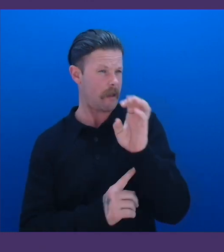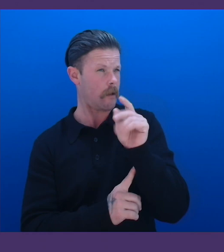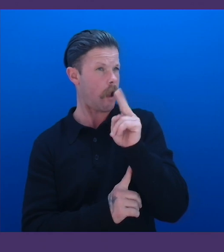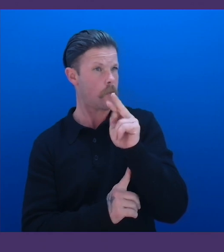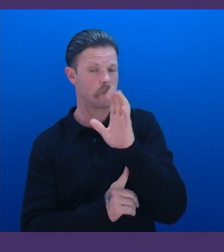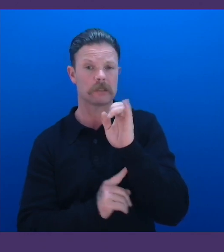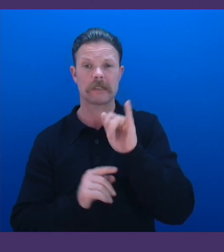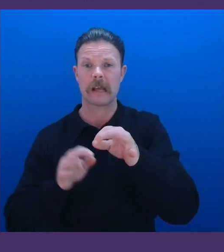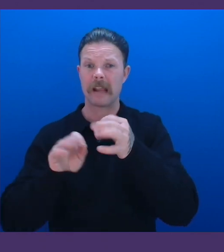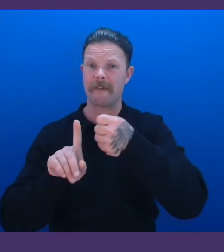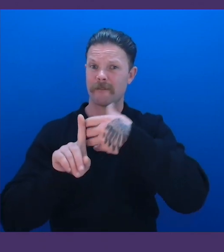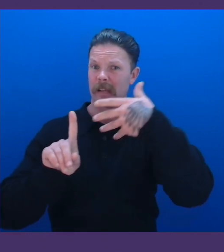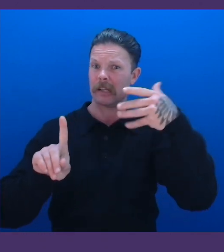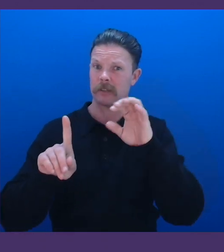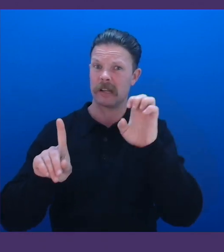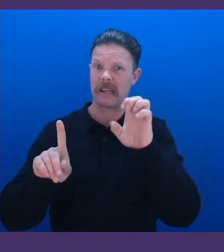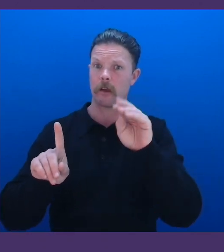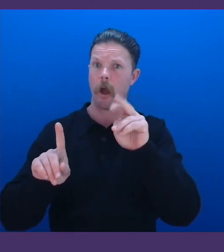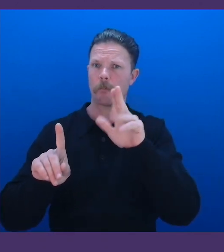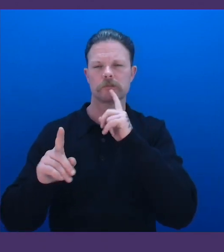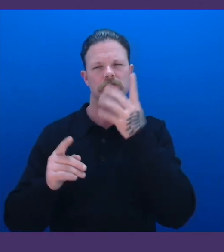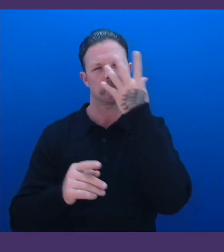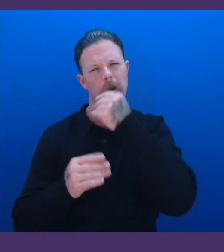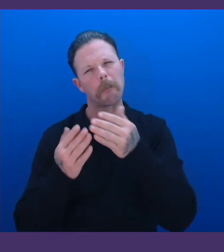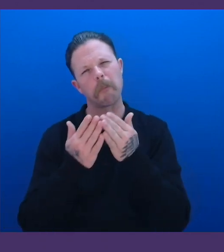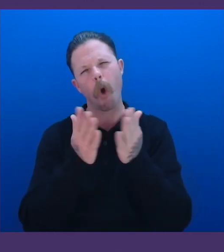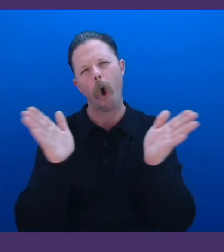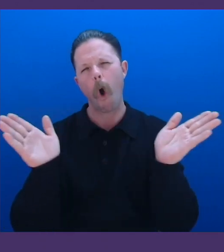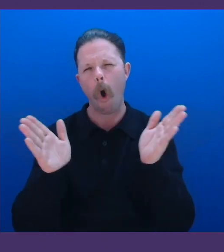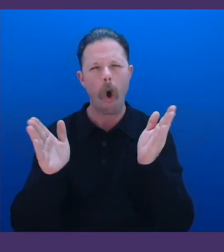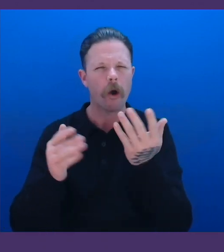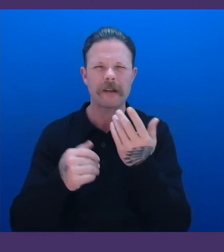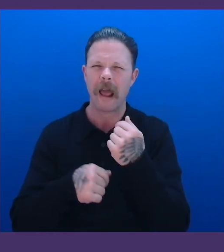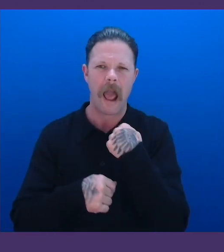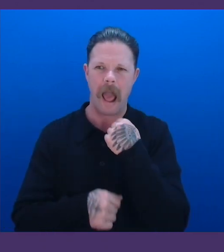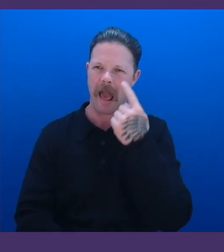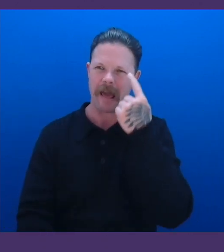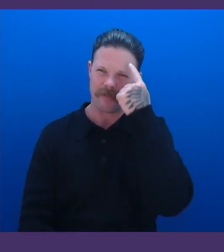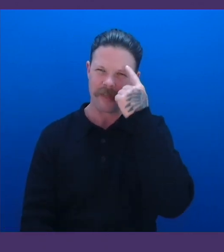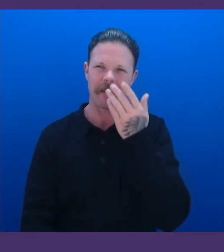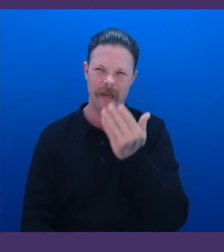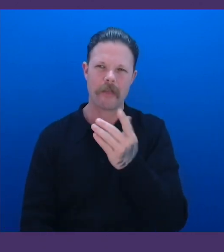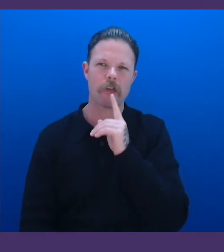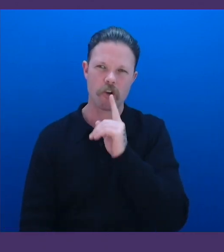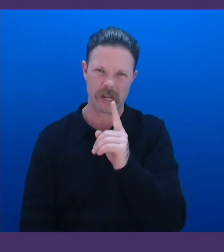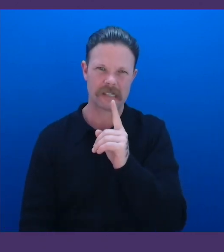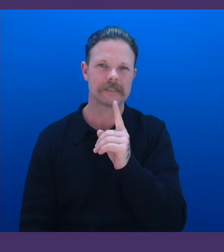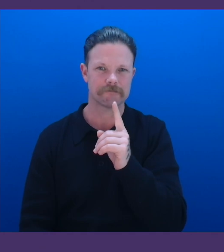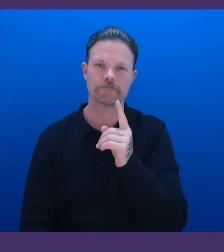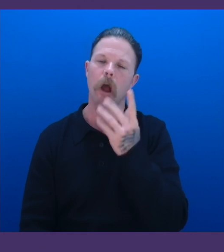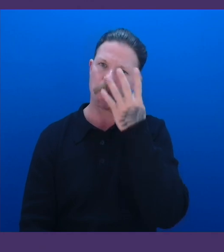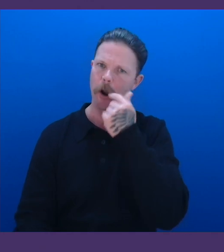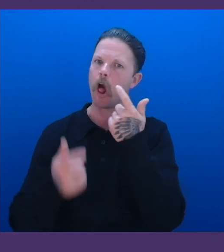in the EAA is very broad, and I think there is quite a large substantial number